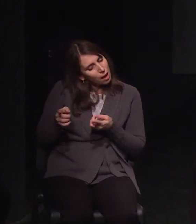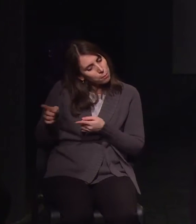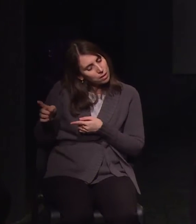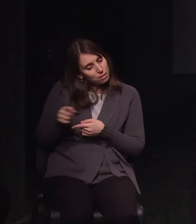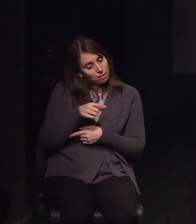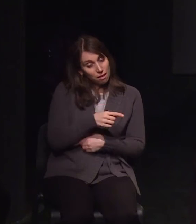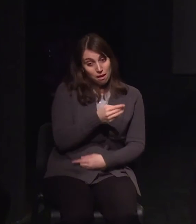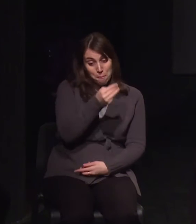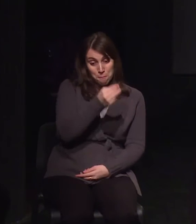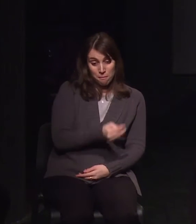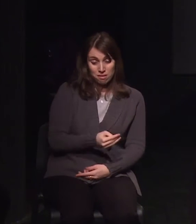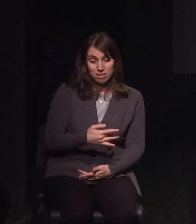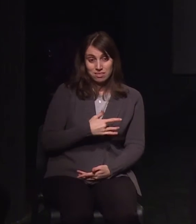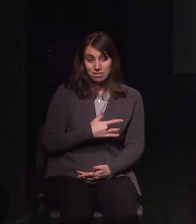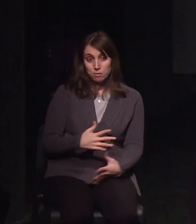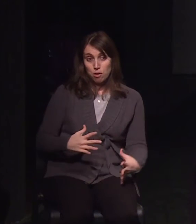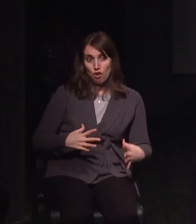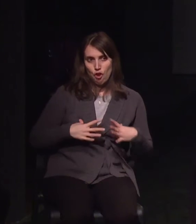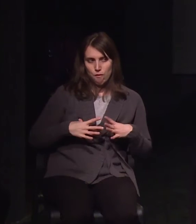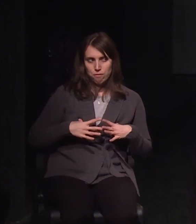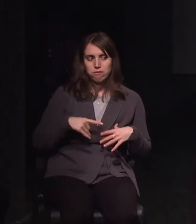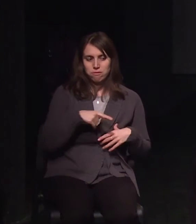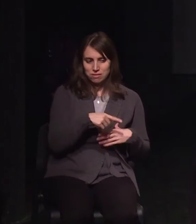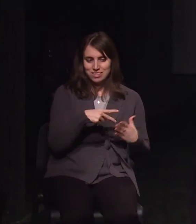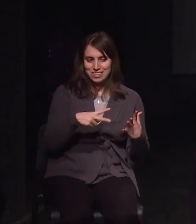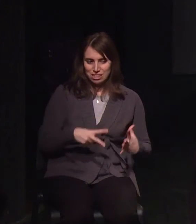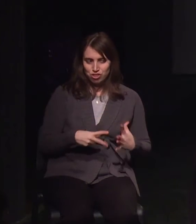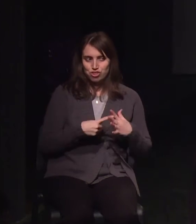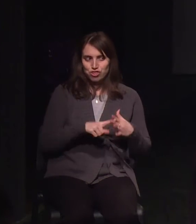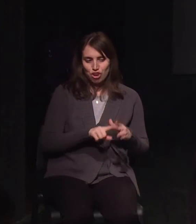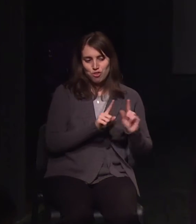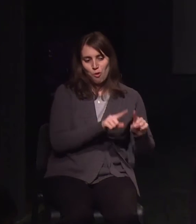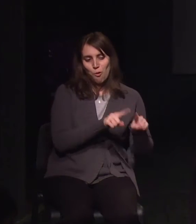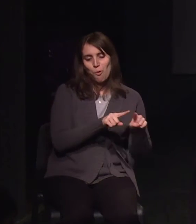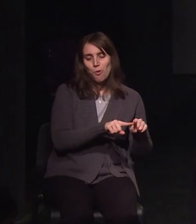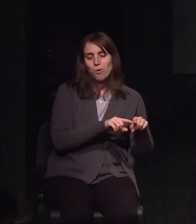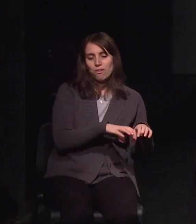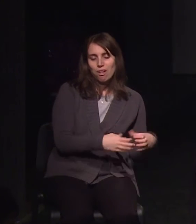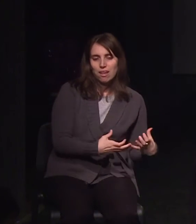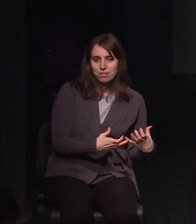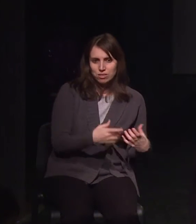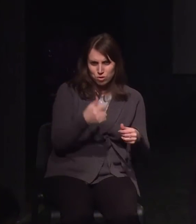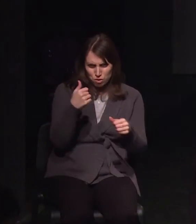It was unthinkable before that. Suzie and I we were there on the Monday at Fordham, remember?